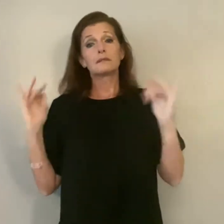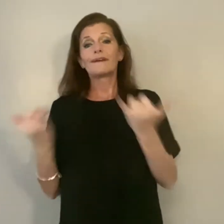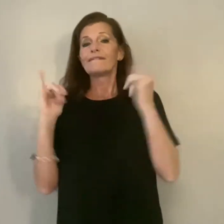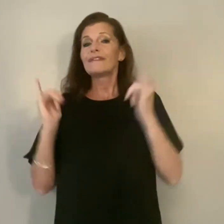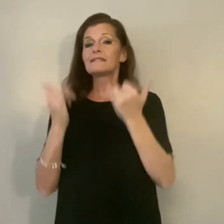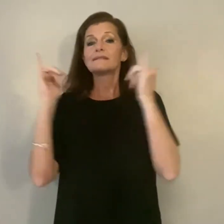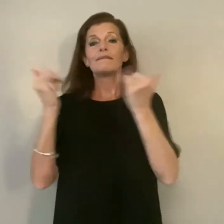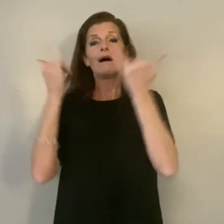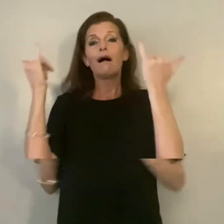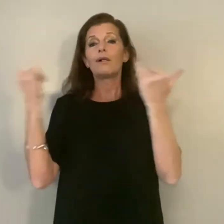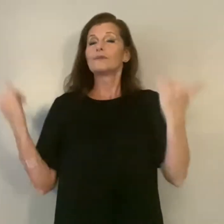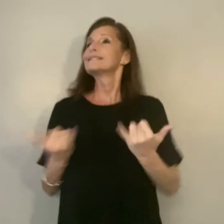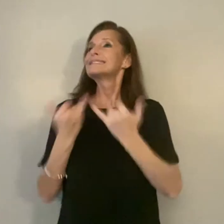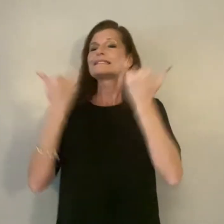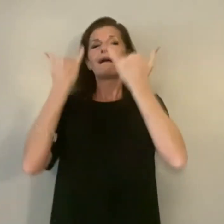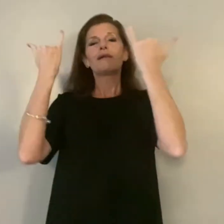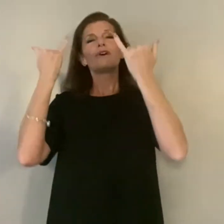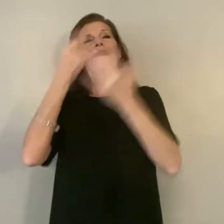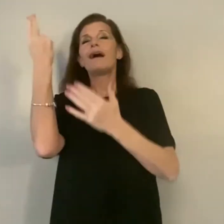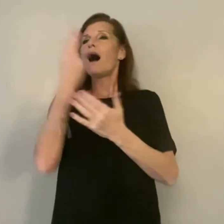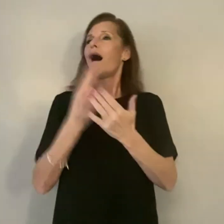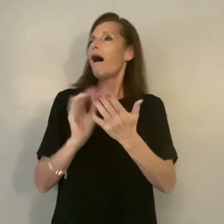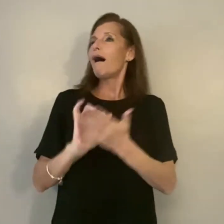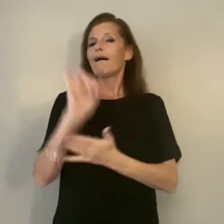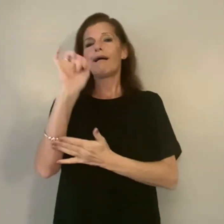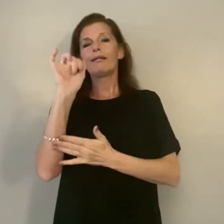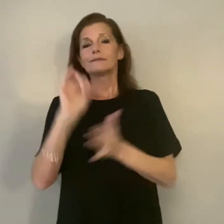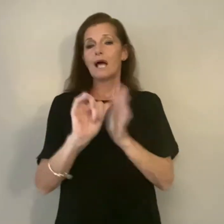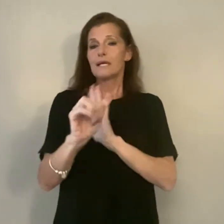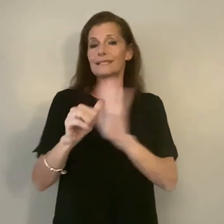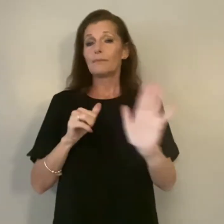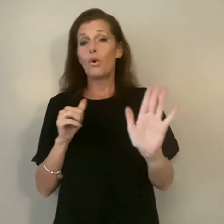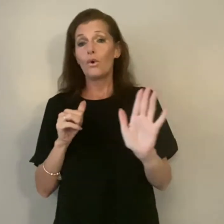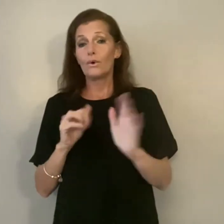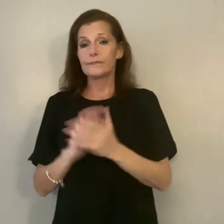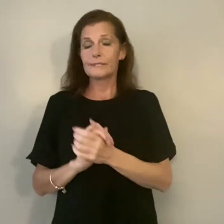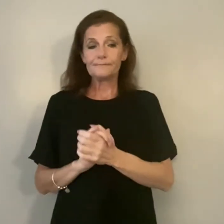of a festival that celebrated art, culture and sports.